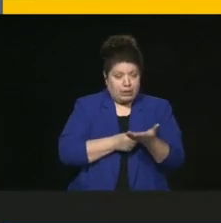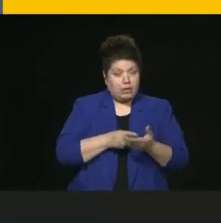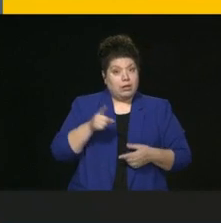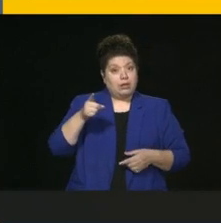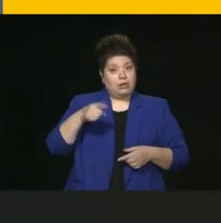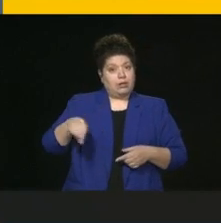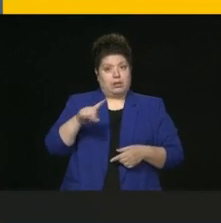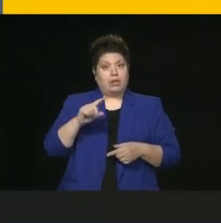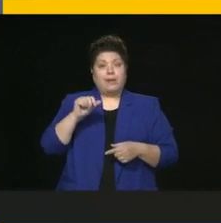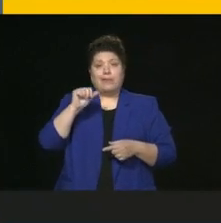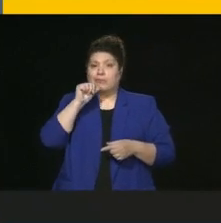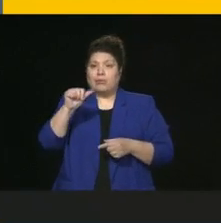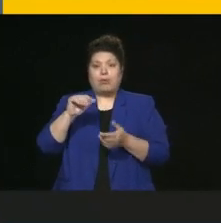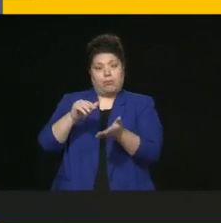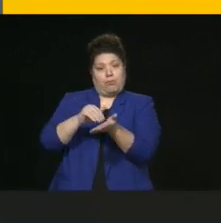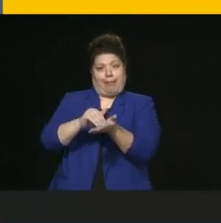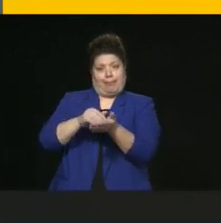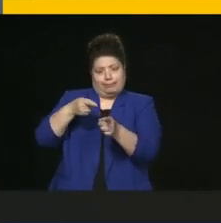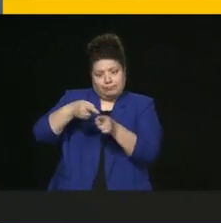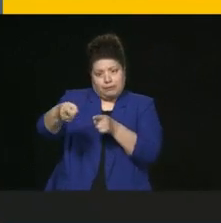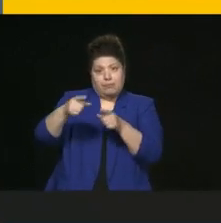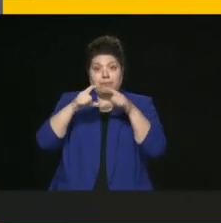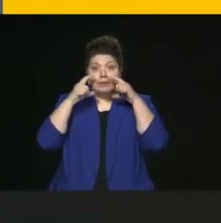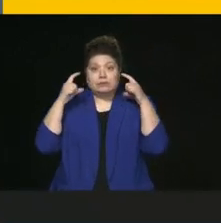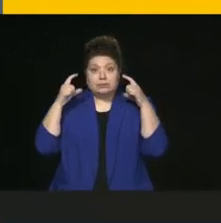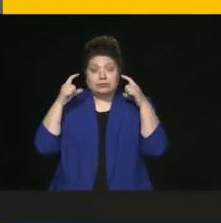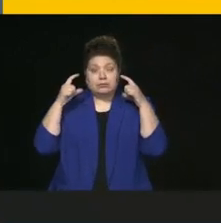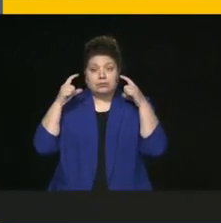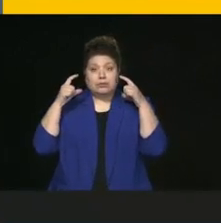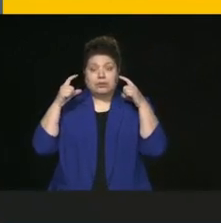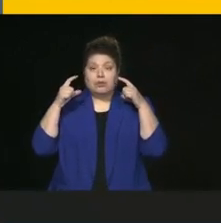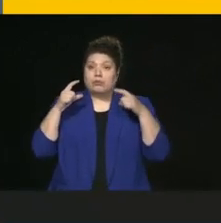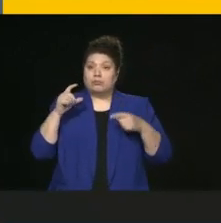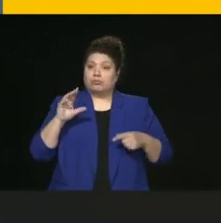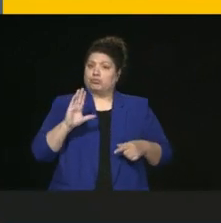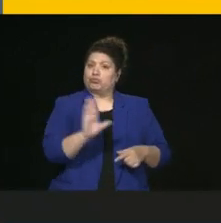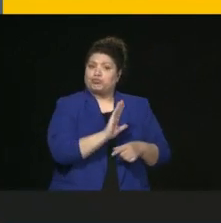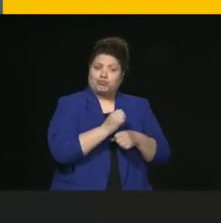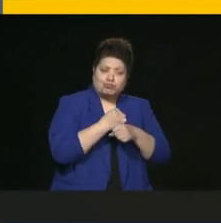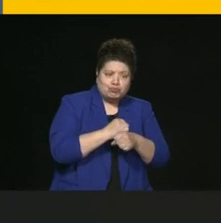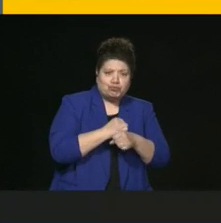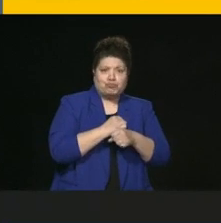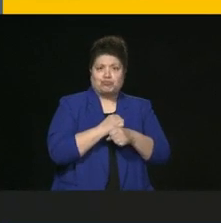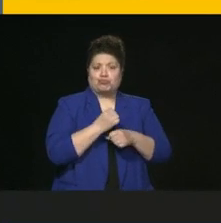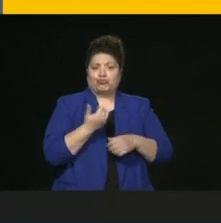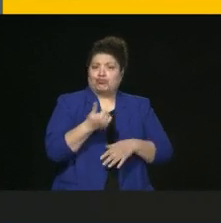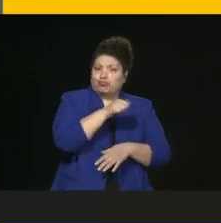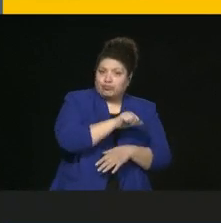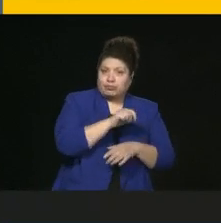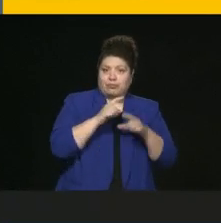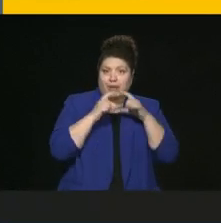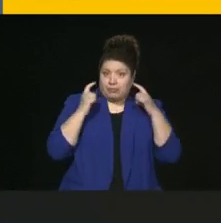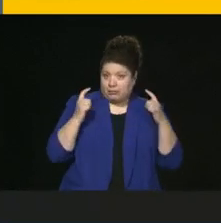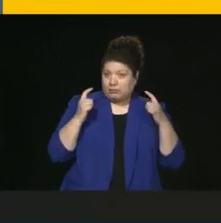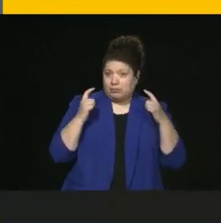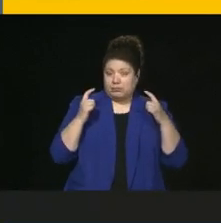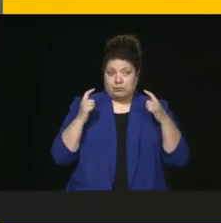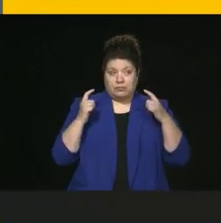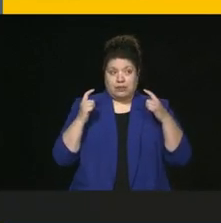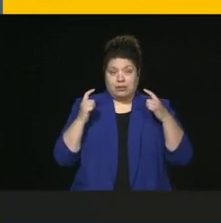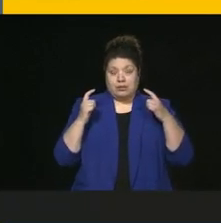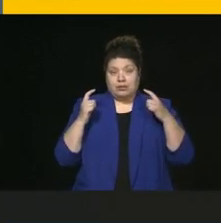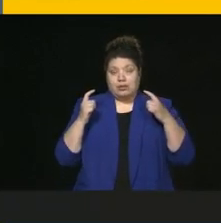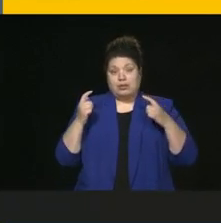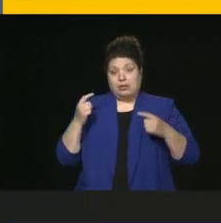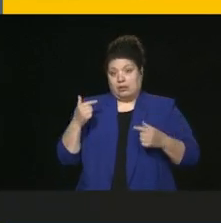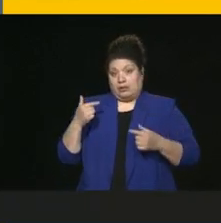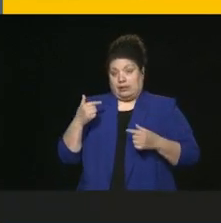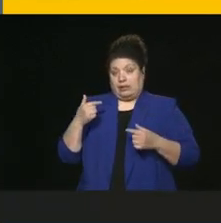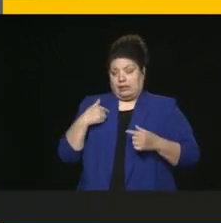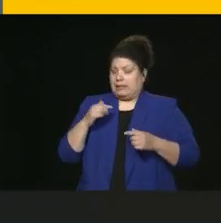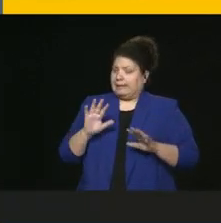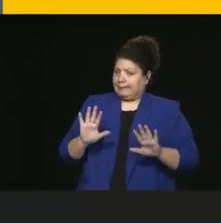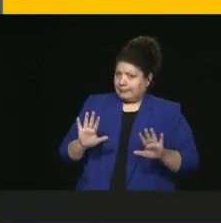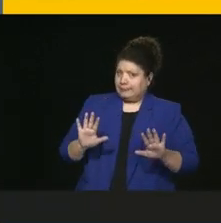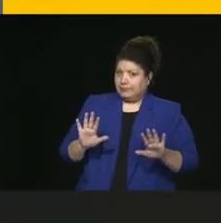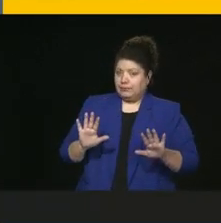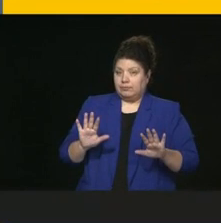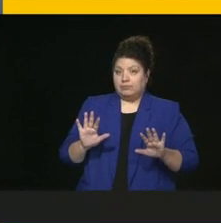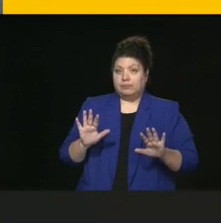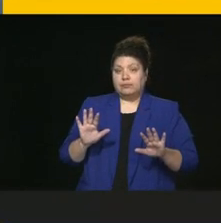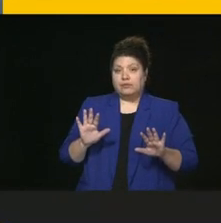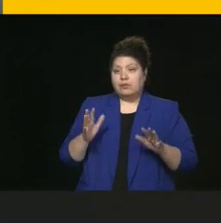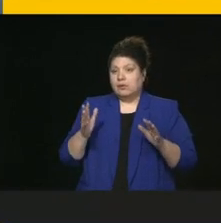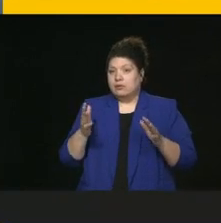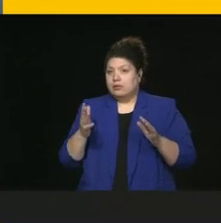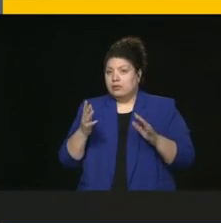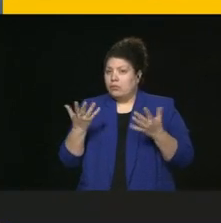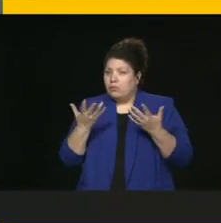WHEN IT COMES TO NONMEDICAL